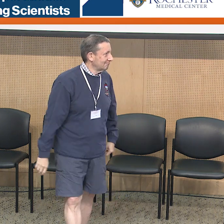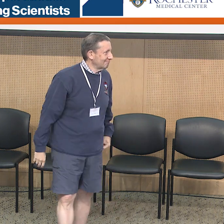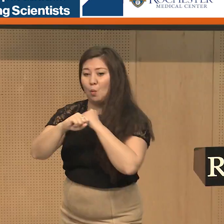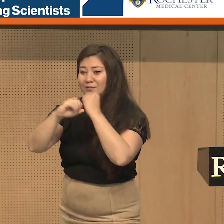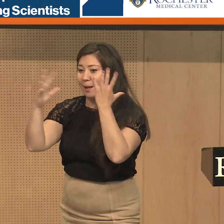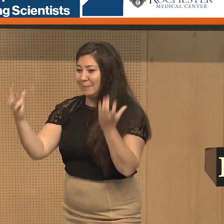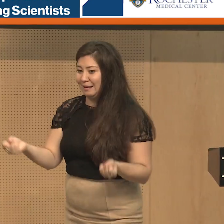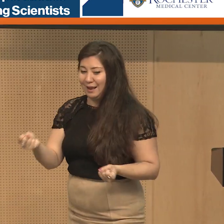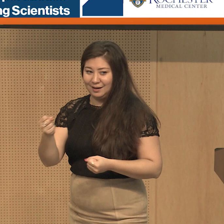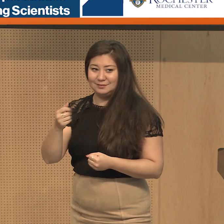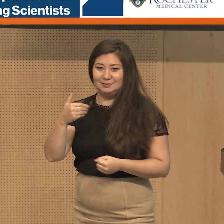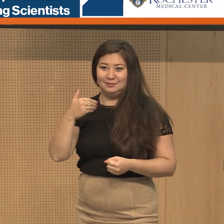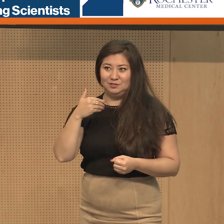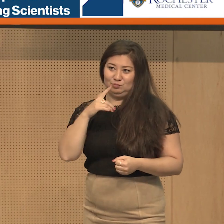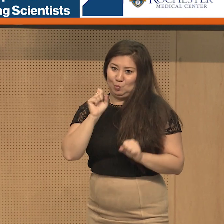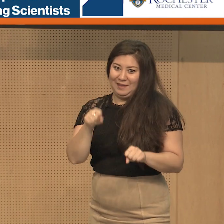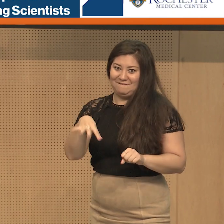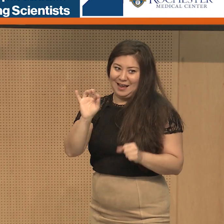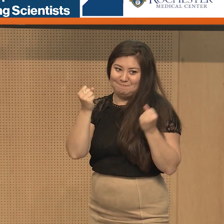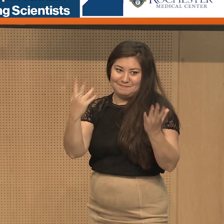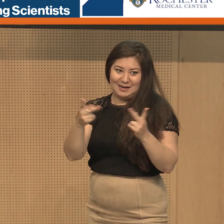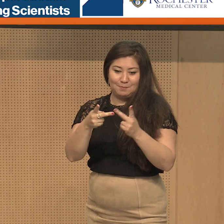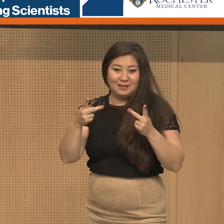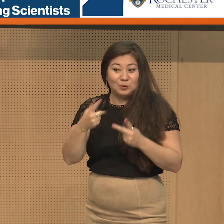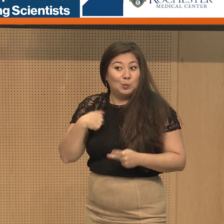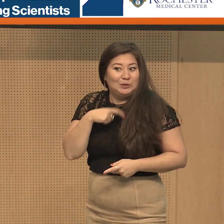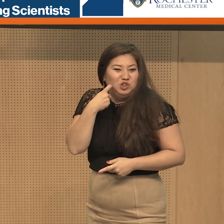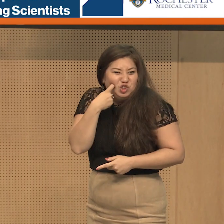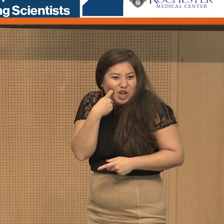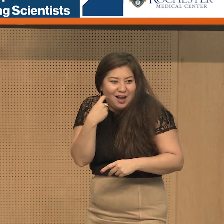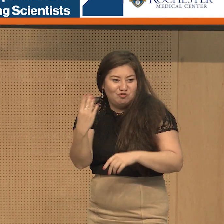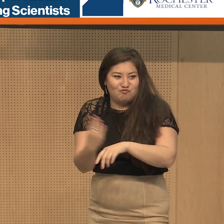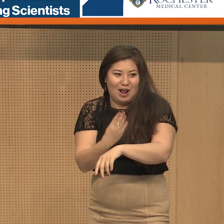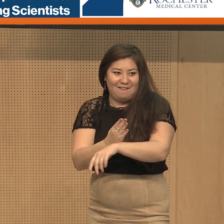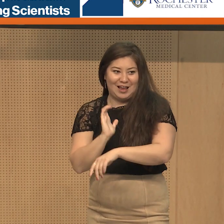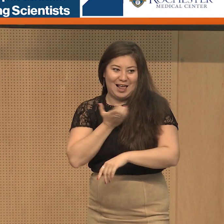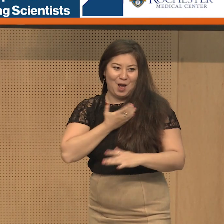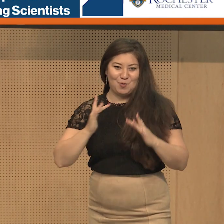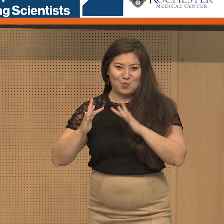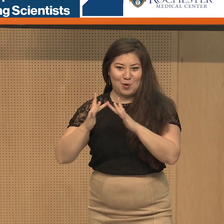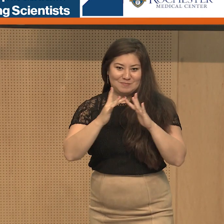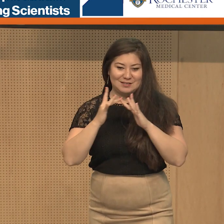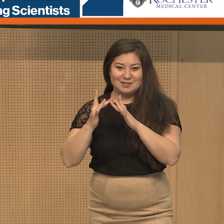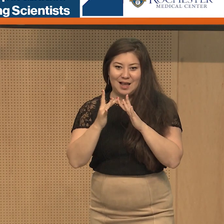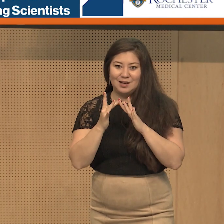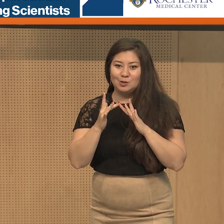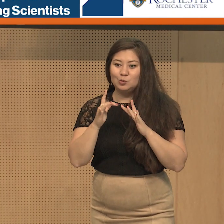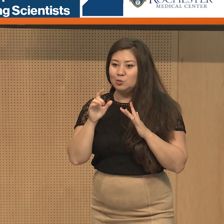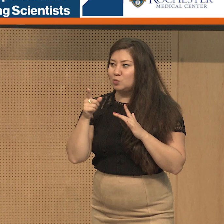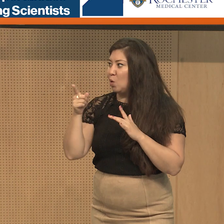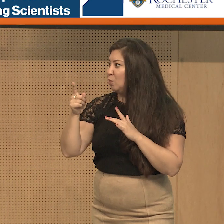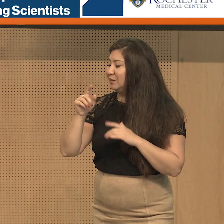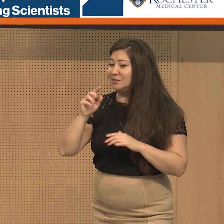So, Atomic Hands is accessible in many places. We've just redone our website.